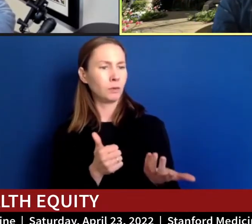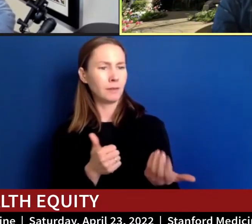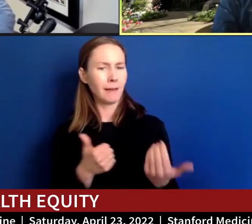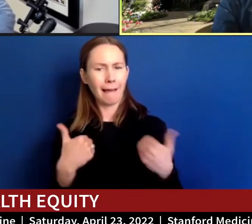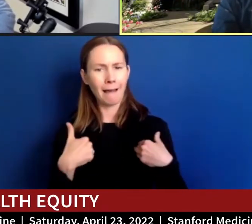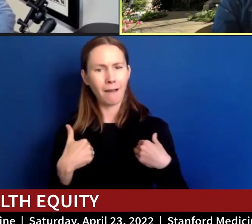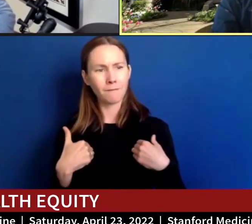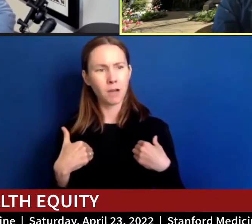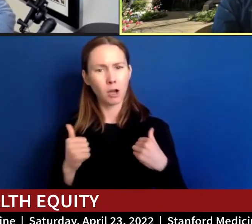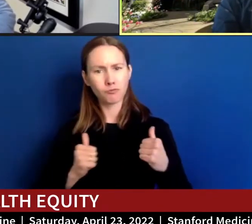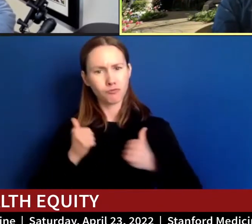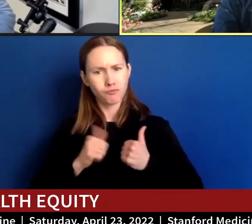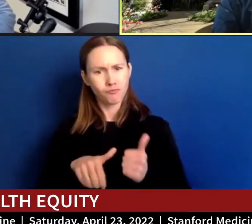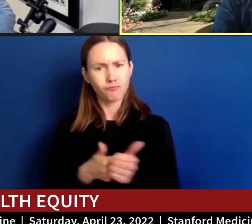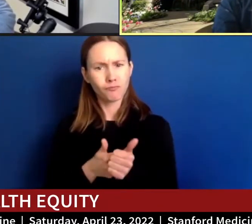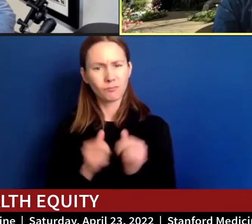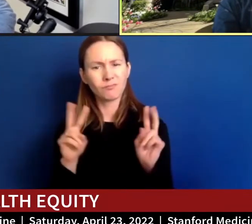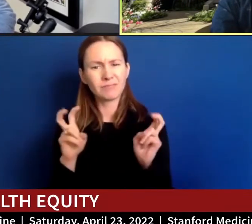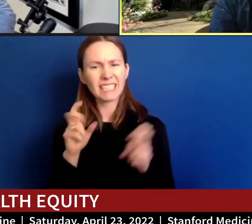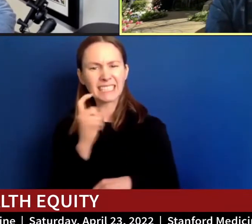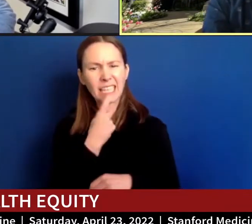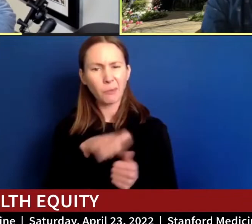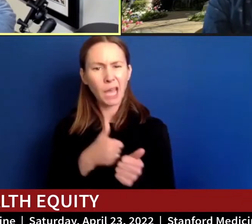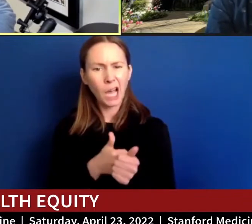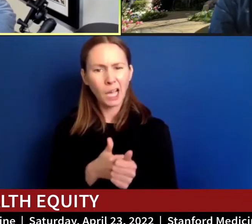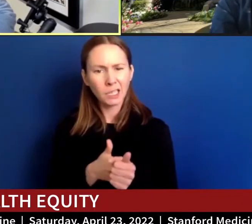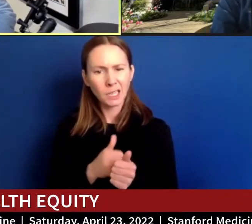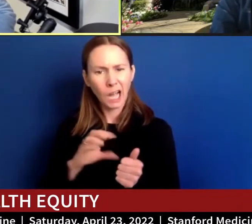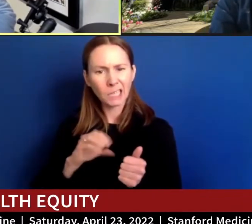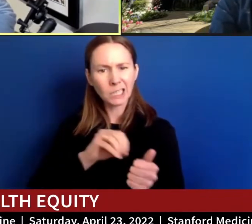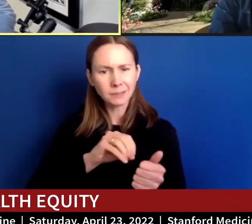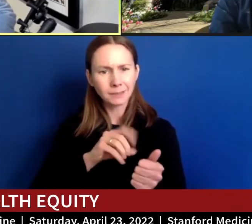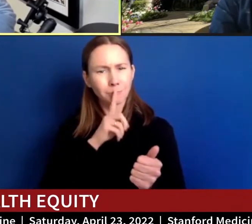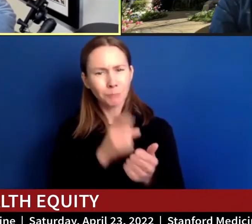ensure that it's something that is prioritized? >>> ANDRES GALLEGOS: Great question. As I